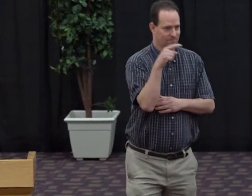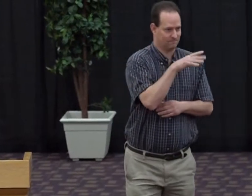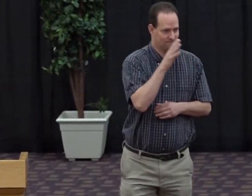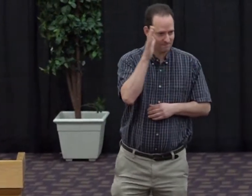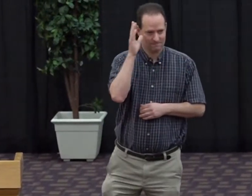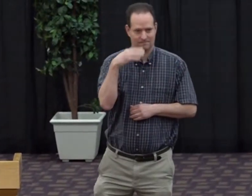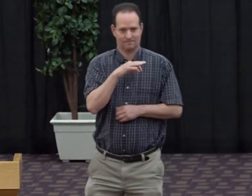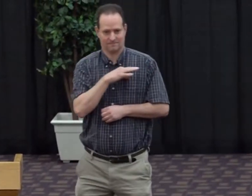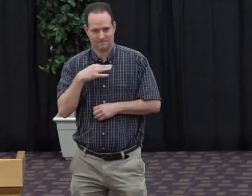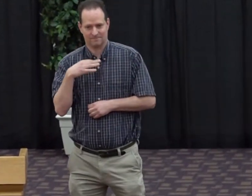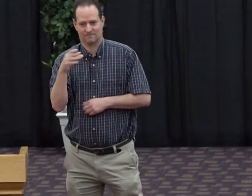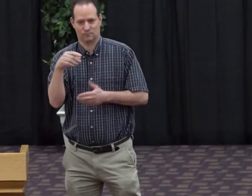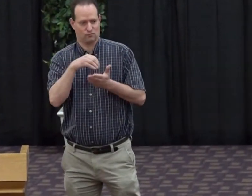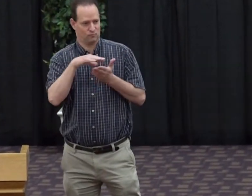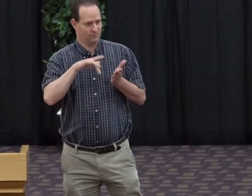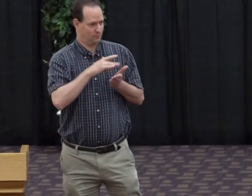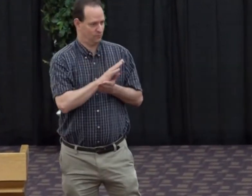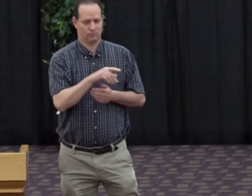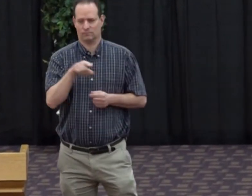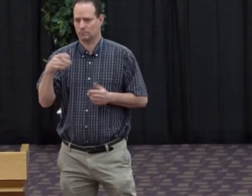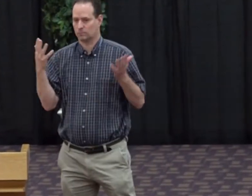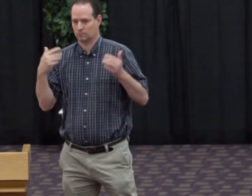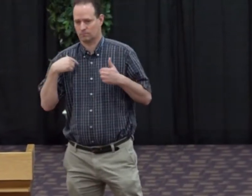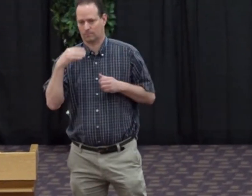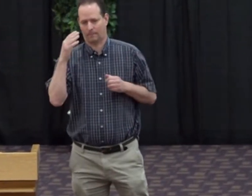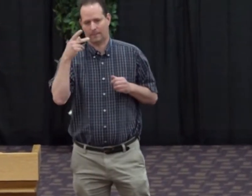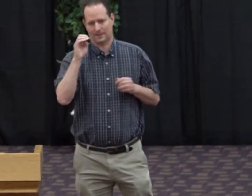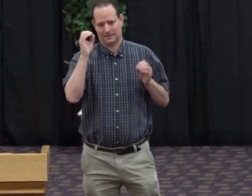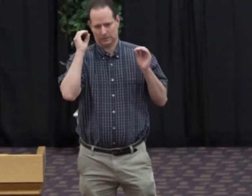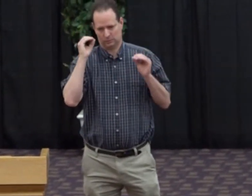Hello. Good morning to parents, staff, students in middle school.